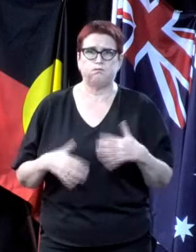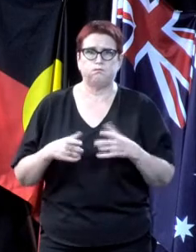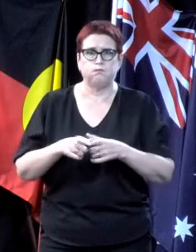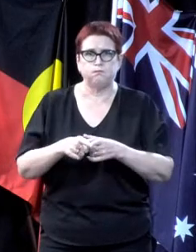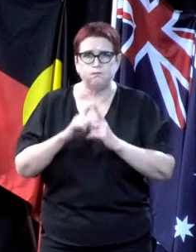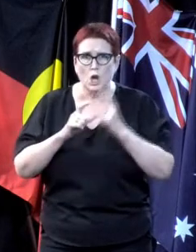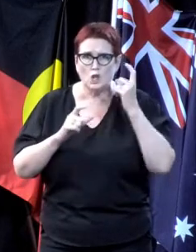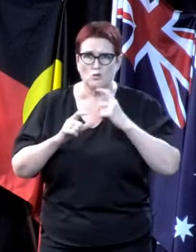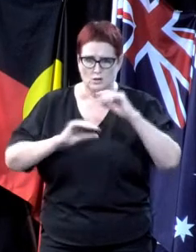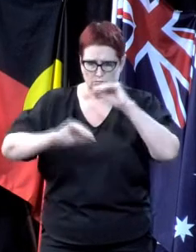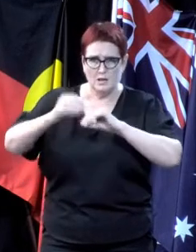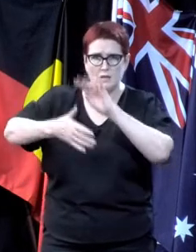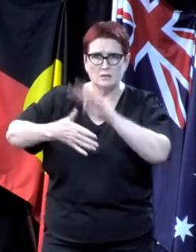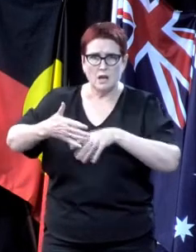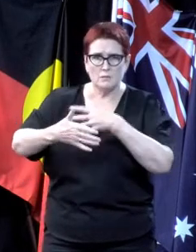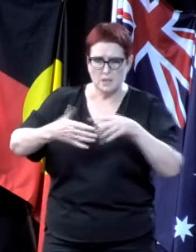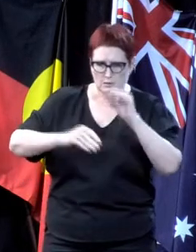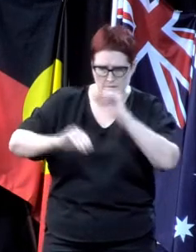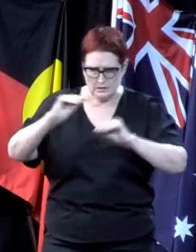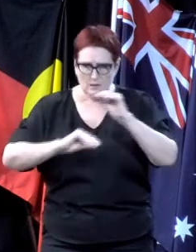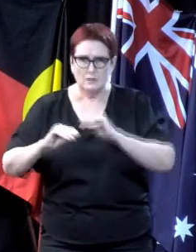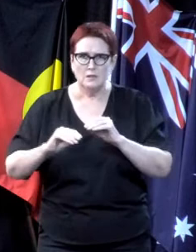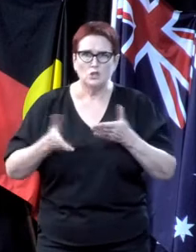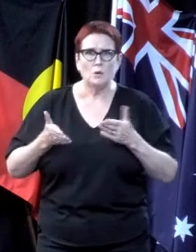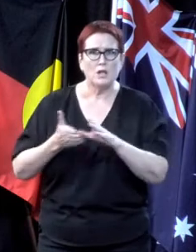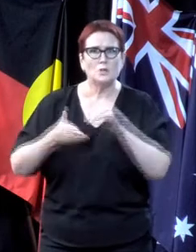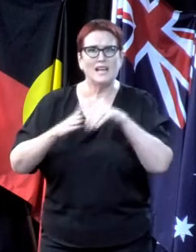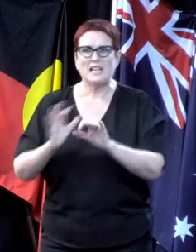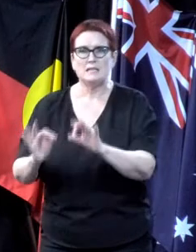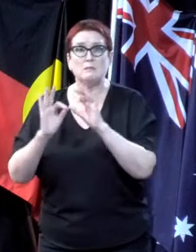access specialist classrooms, particularly with their peers, because